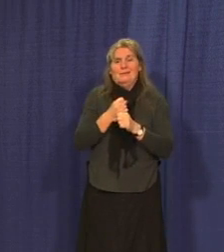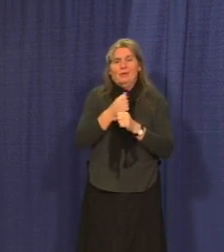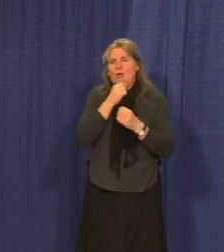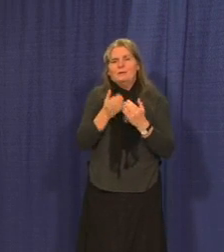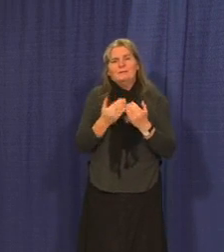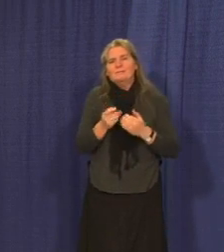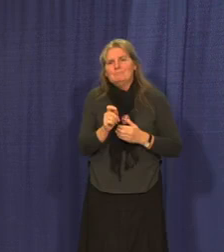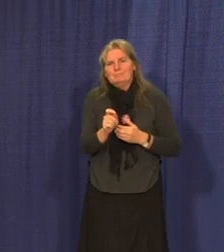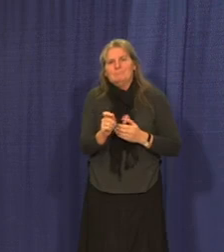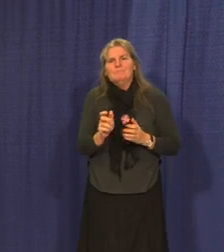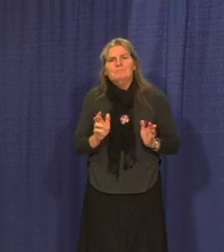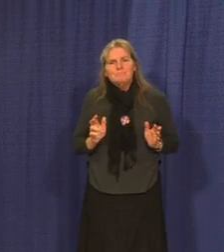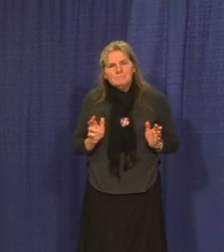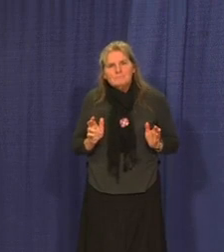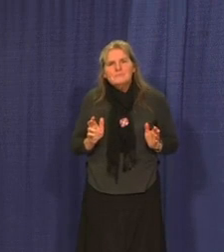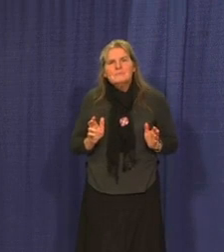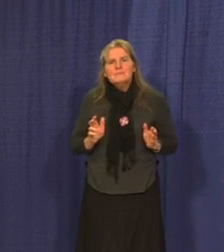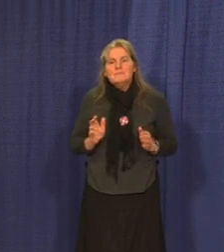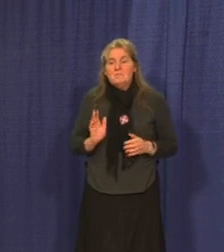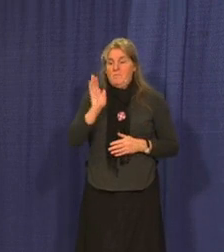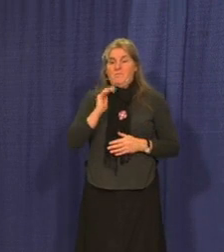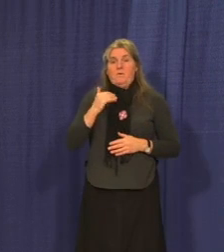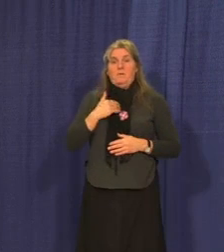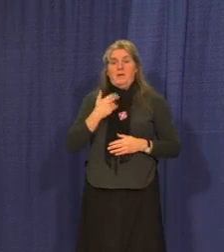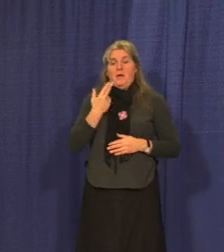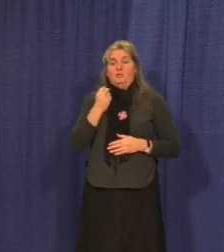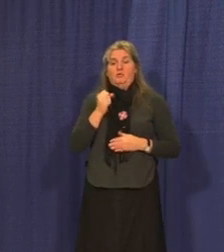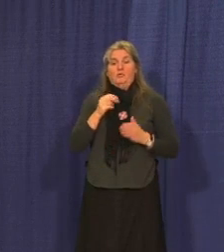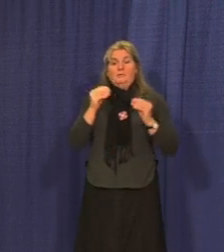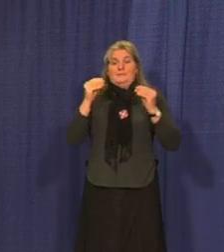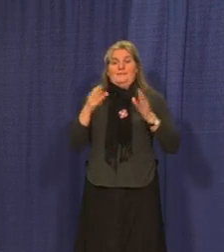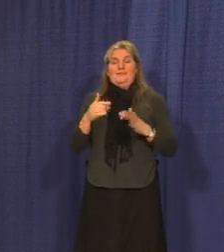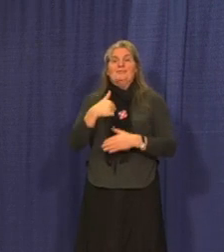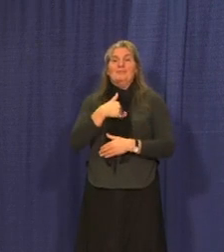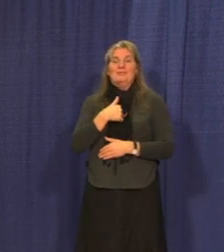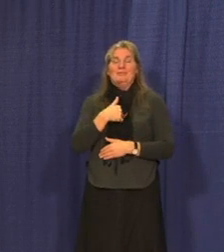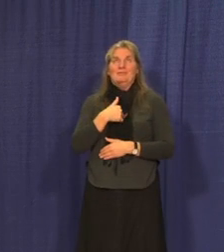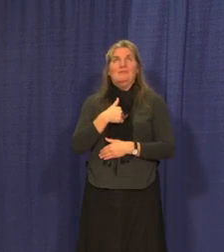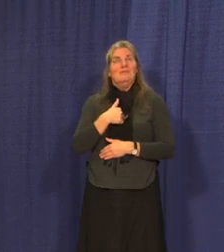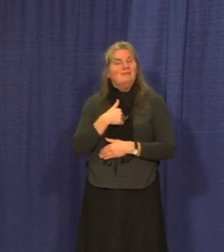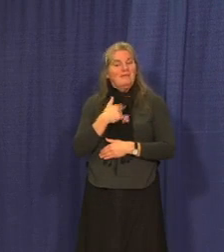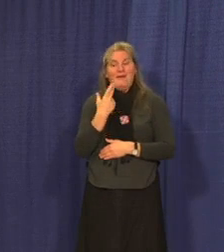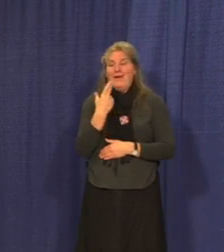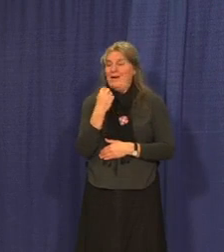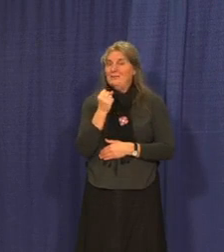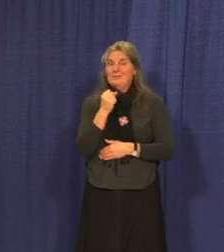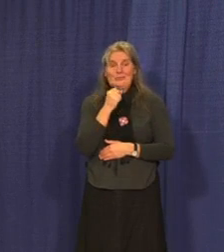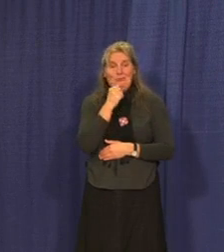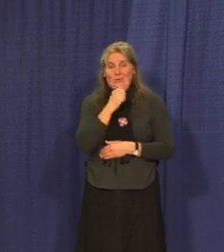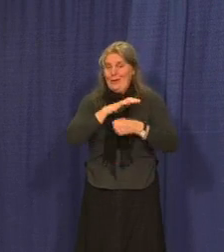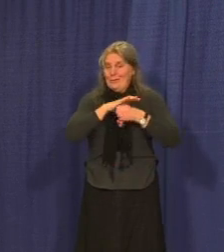It is not a good year, it is not an easy year. Being a former high school teacher, I can say that in the